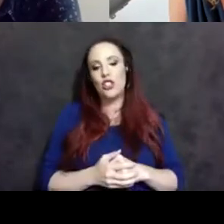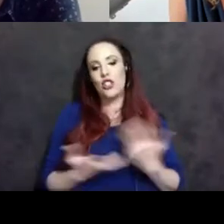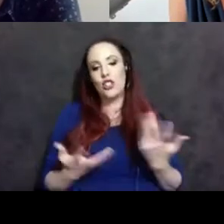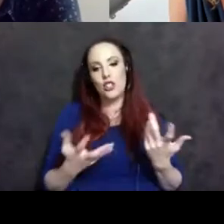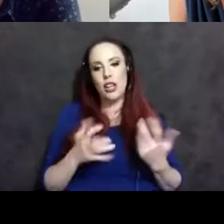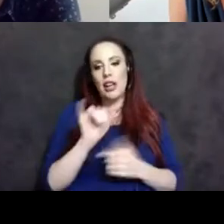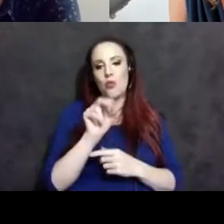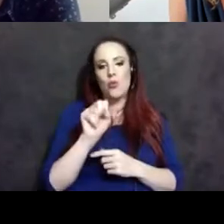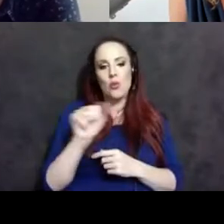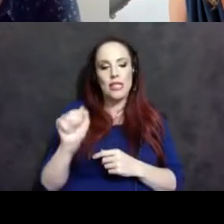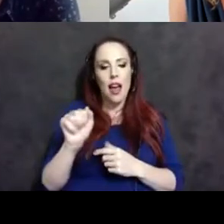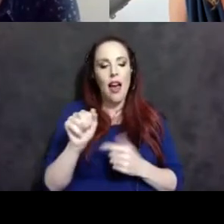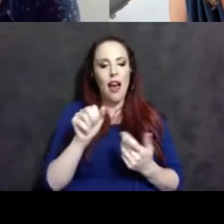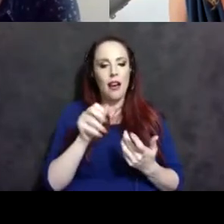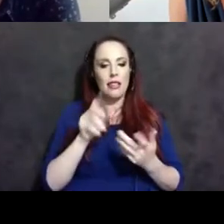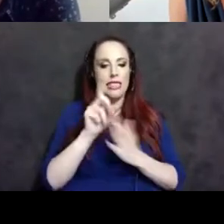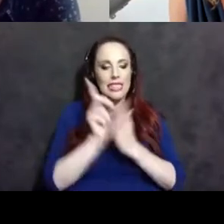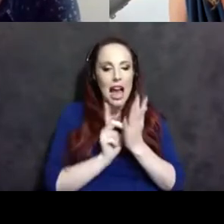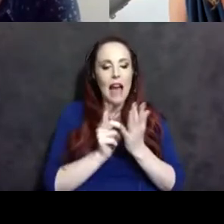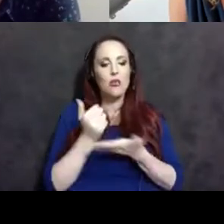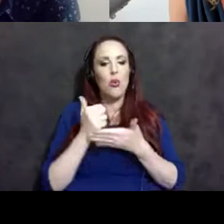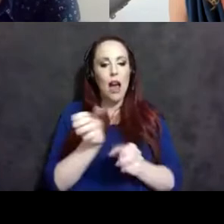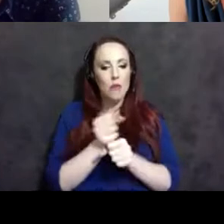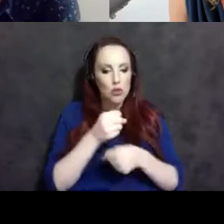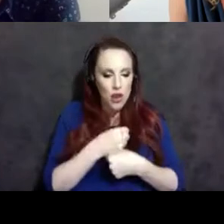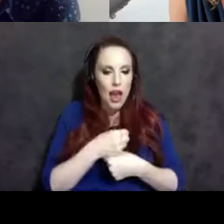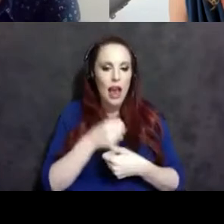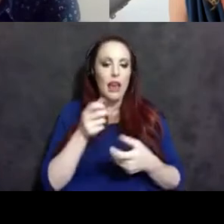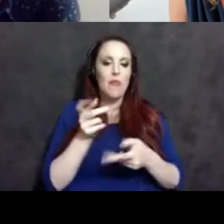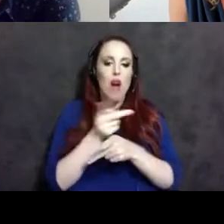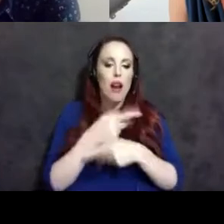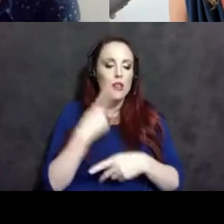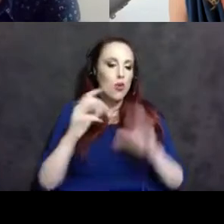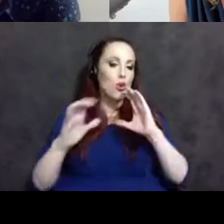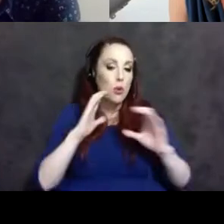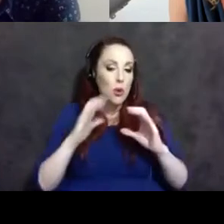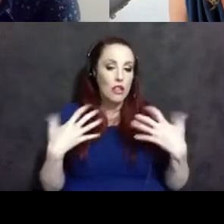interface designs to help create products for, like, communications health care and a lot of other tasks.